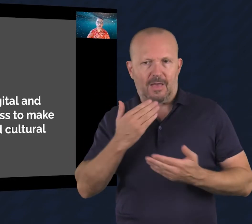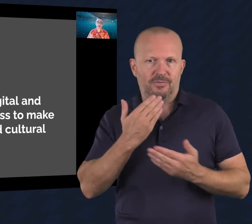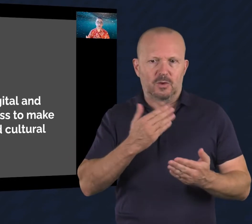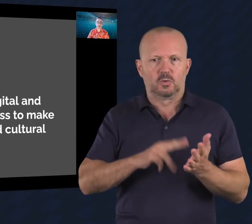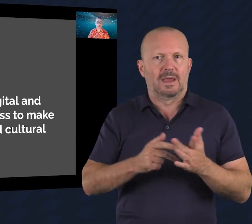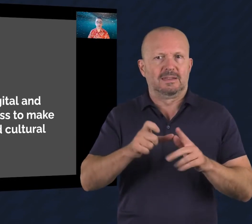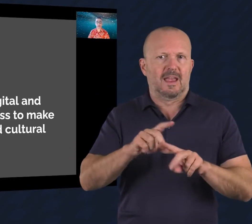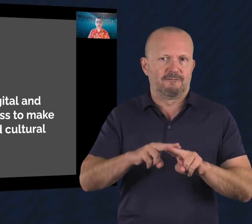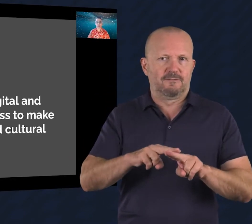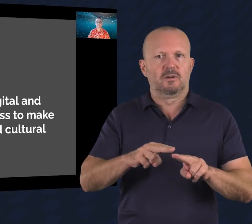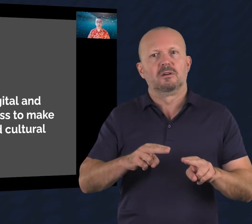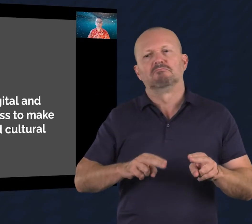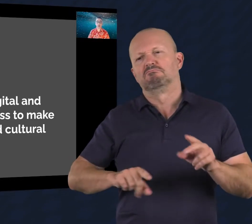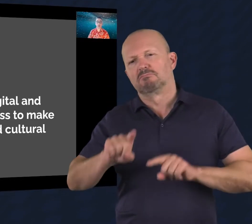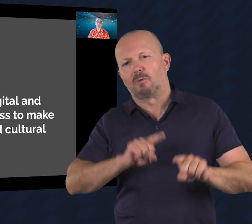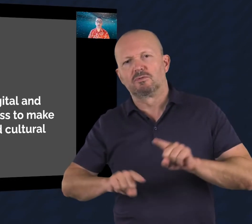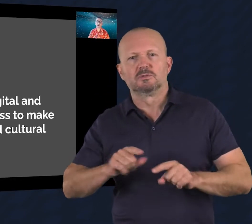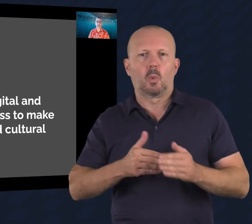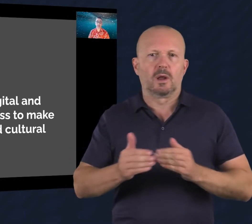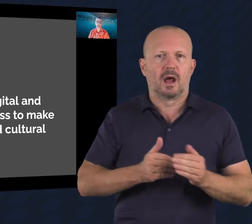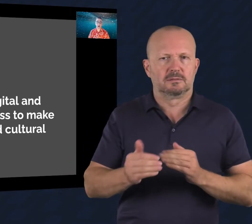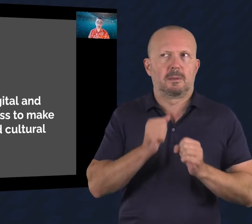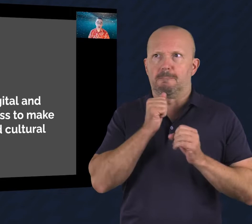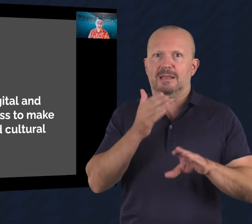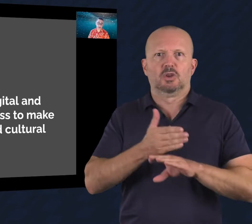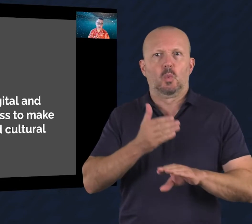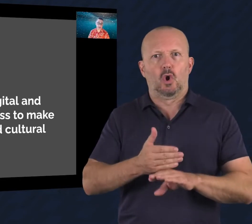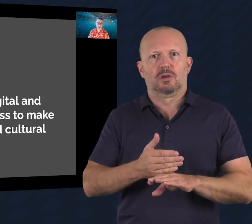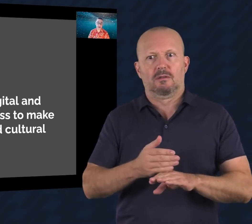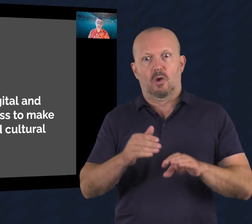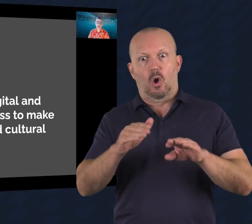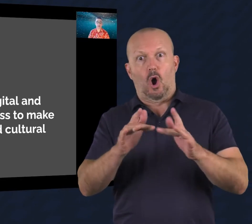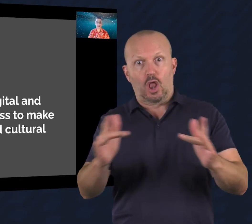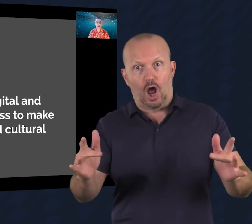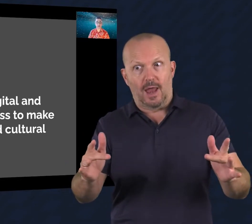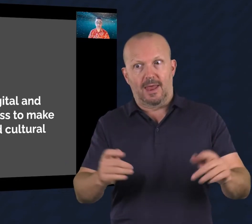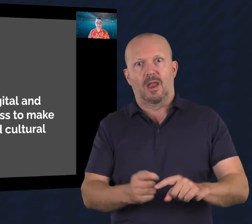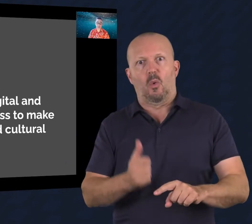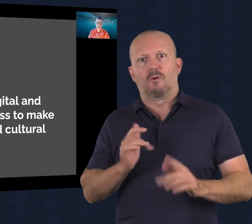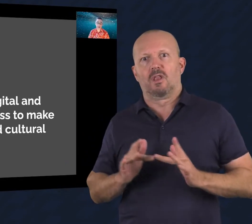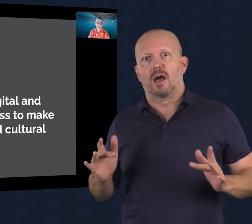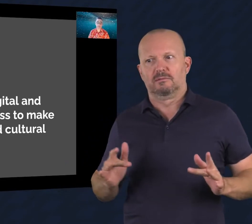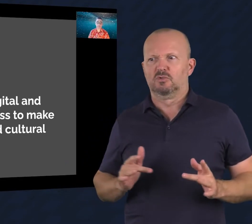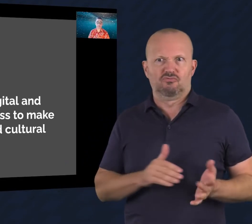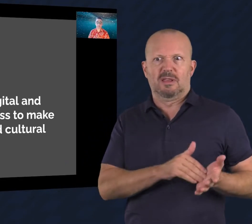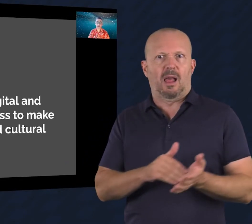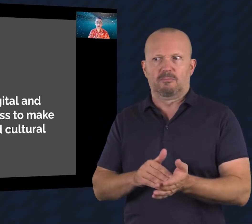and those from the conference team for their incredible work behind the scenes, online and offline, to enable this event through these interesting times.